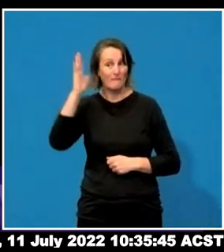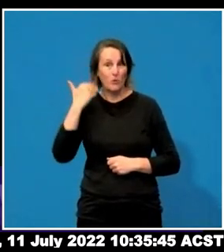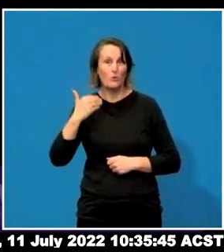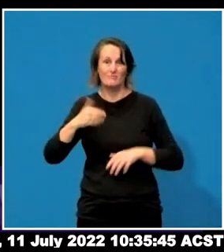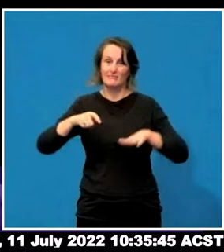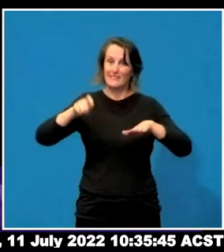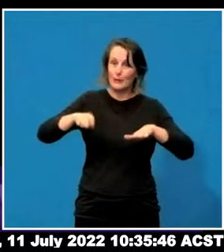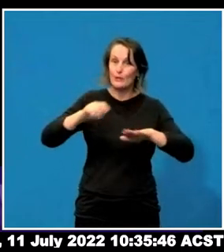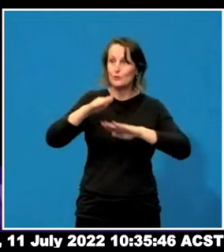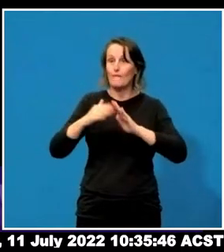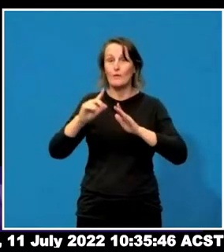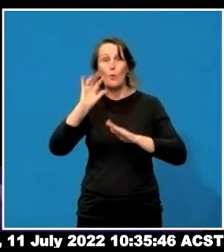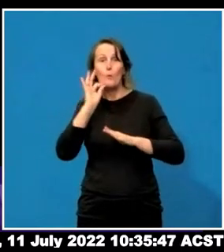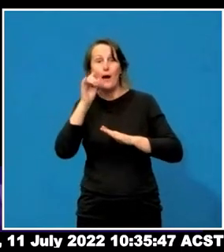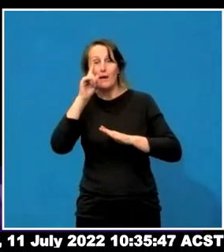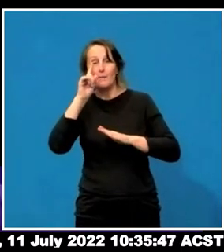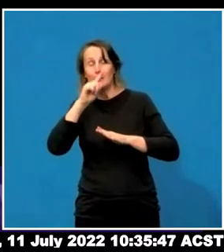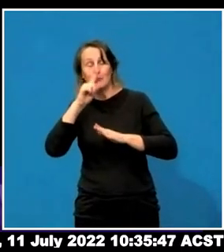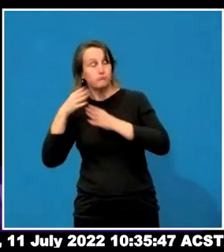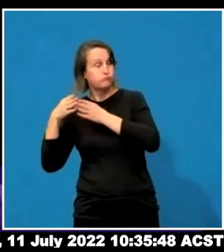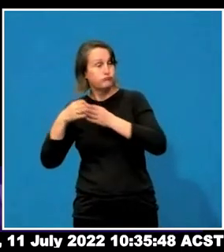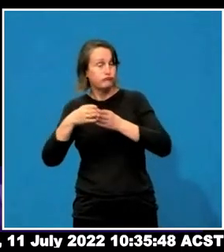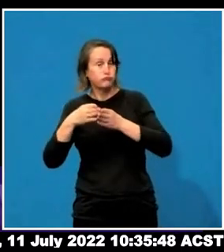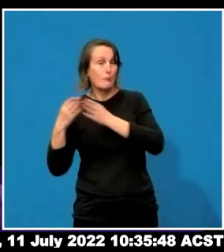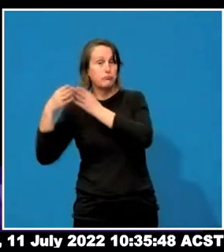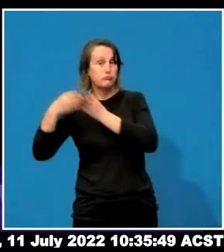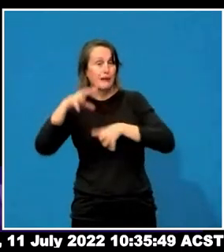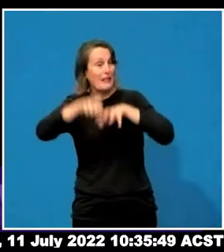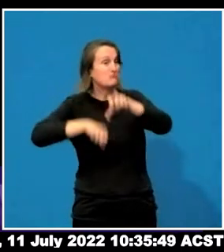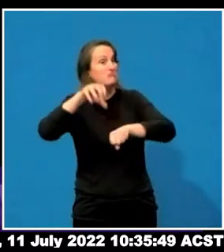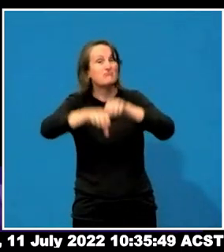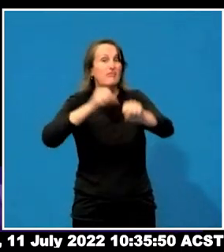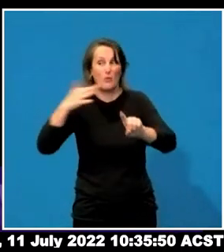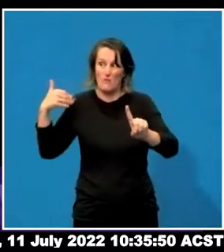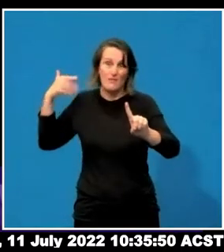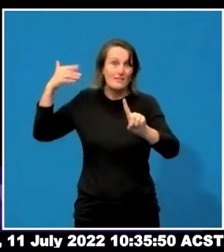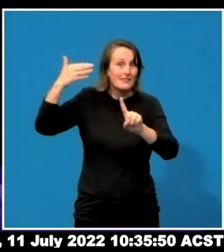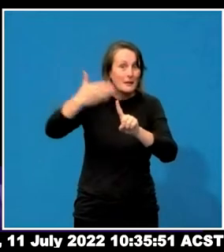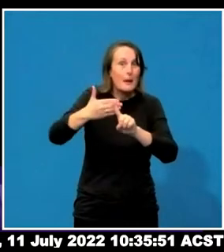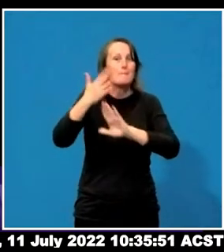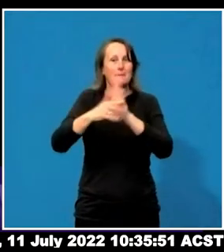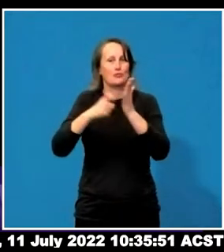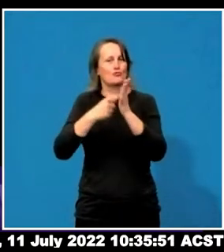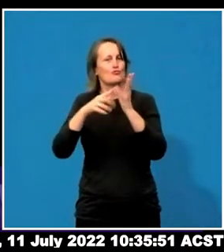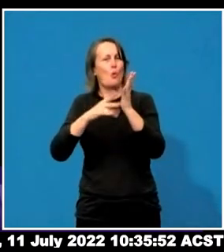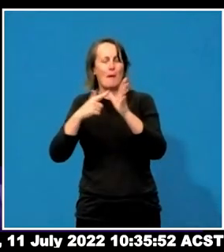dispossession, racism, and intergenerational trauma that compound the distrust associated